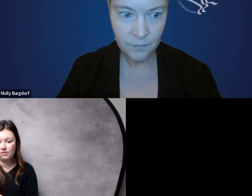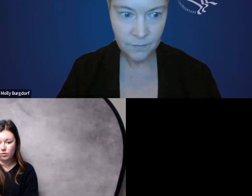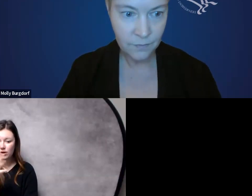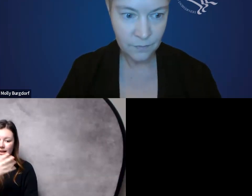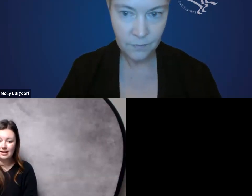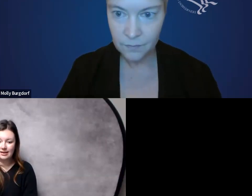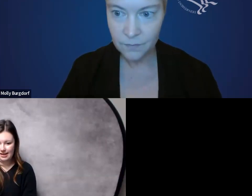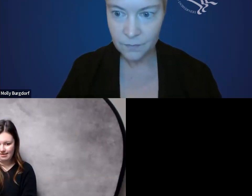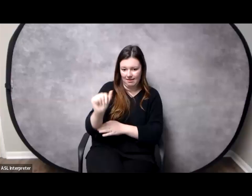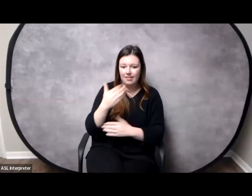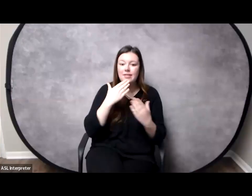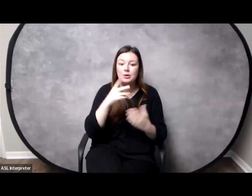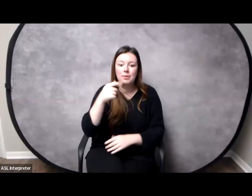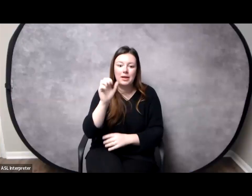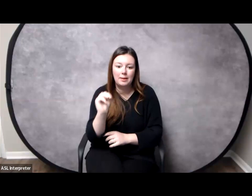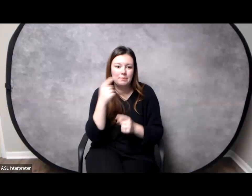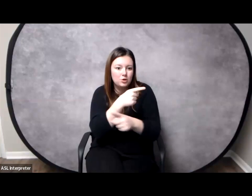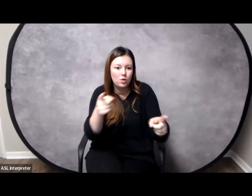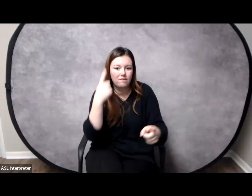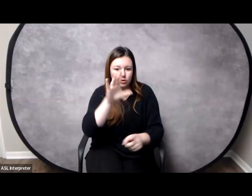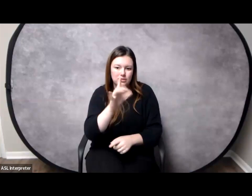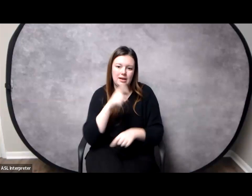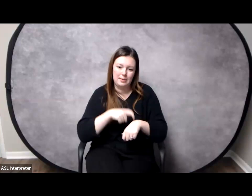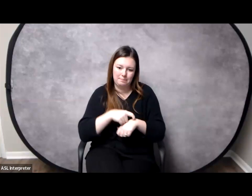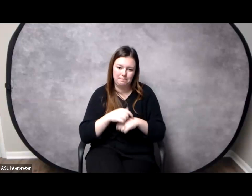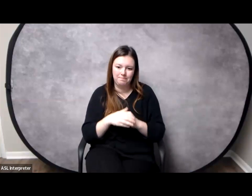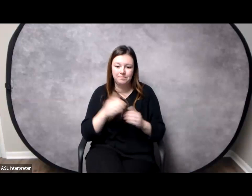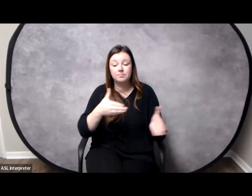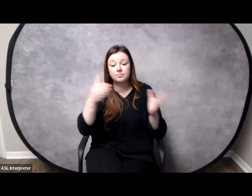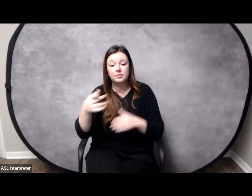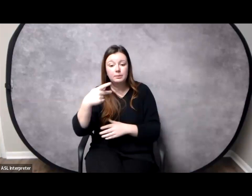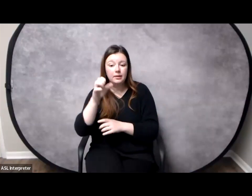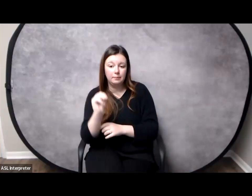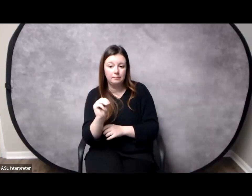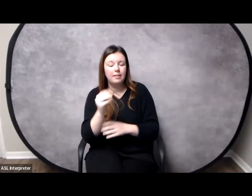Well, Molly and John, we are very grateful for you sharing this important information with us today.